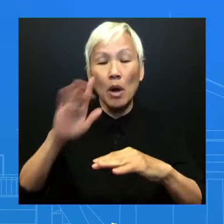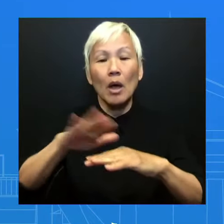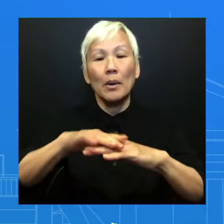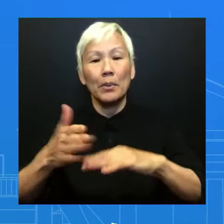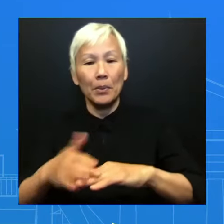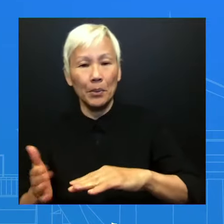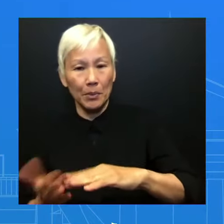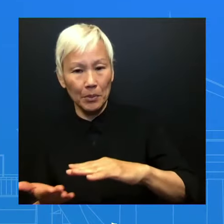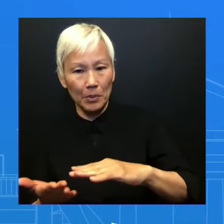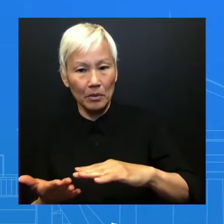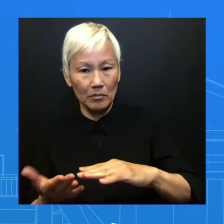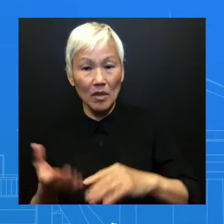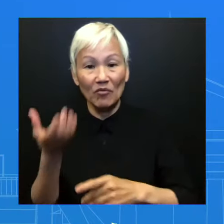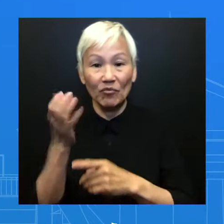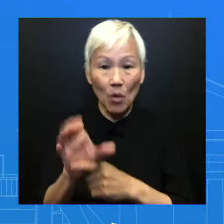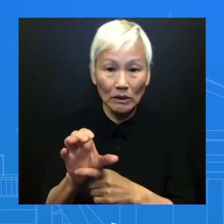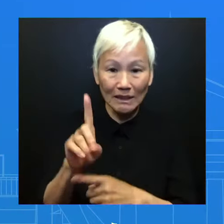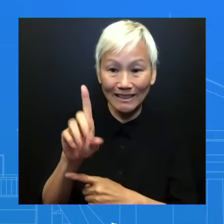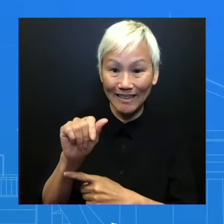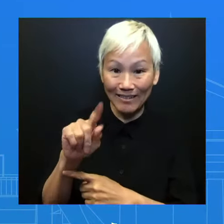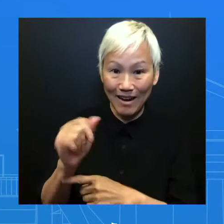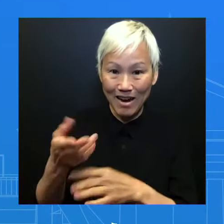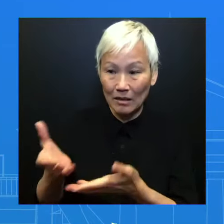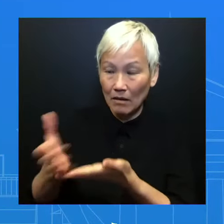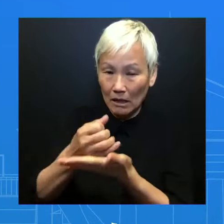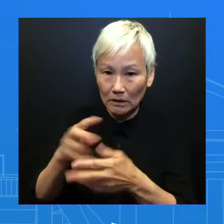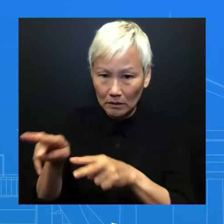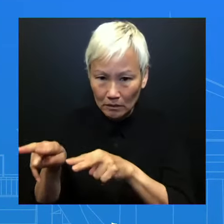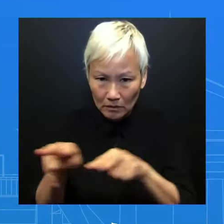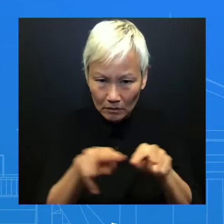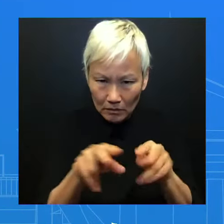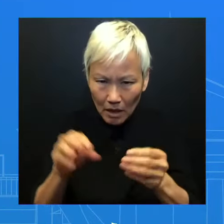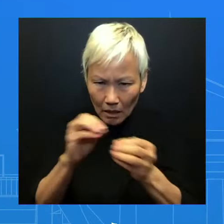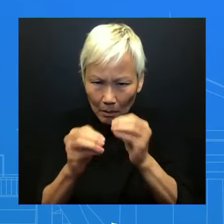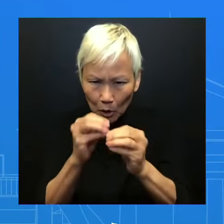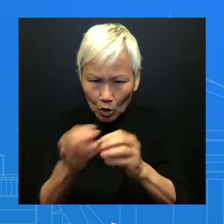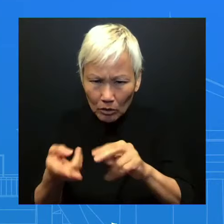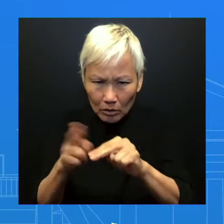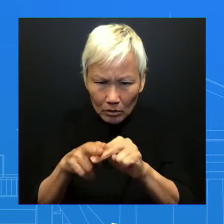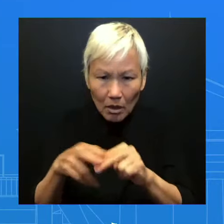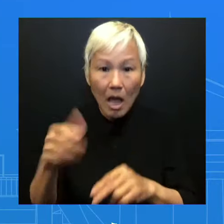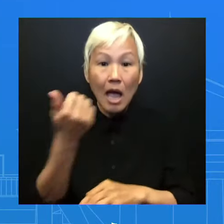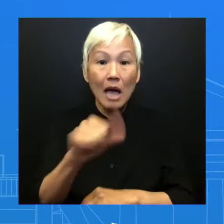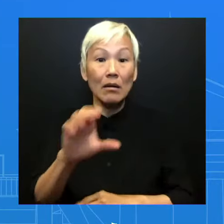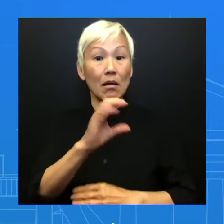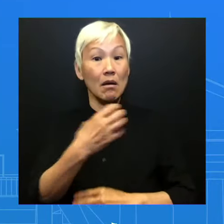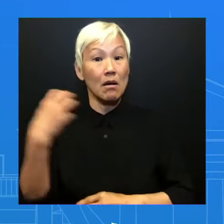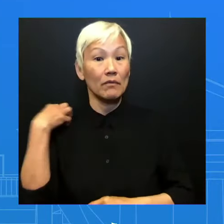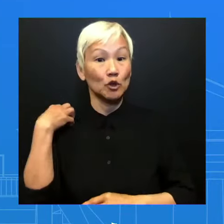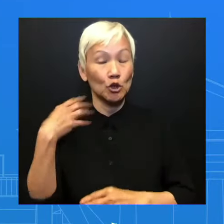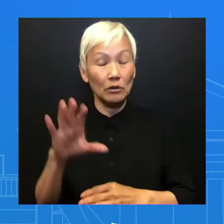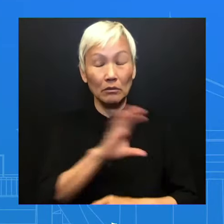submit officer misconduct records into a new national database, and restrict the transfer of military equipment